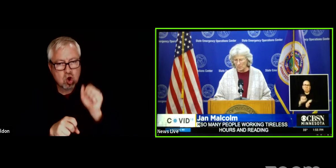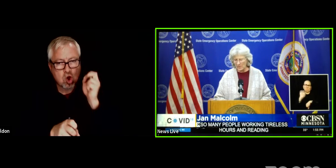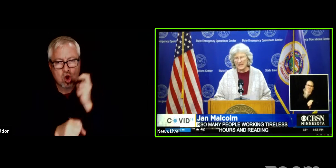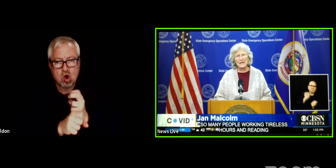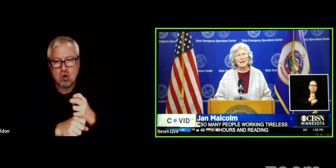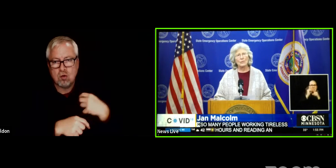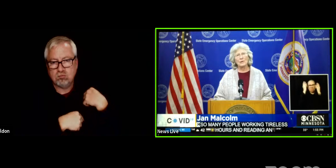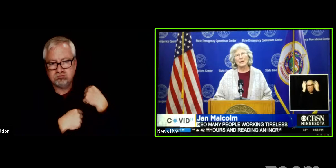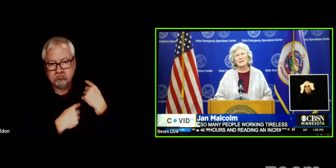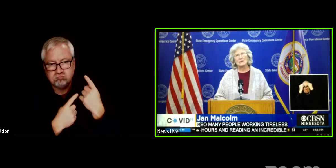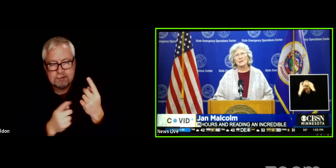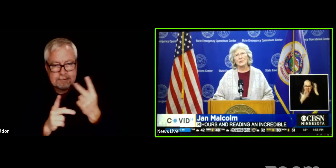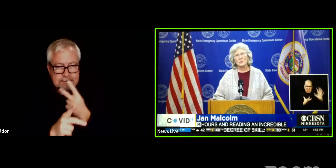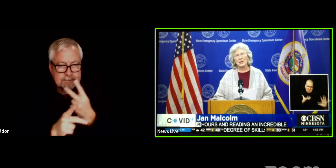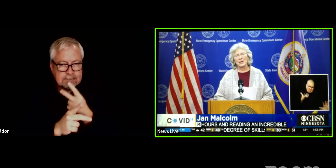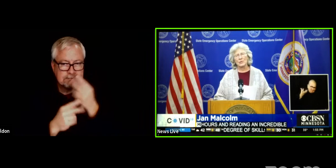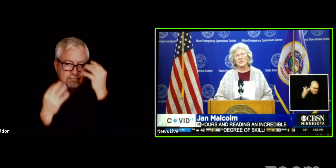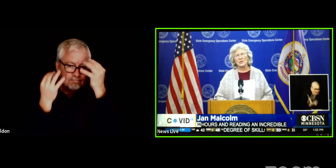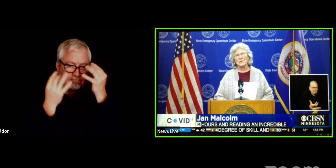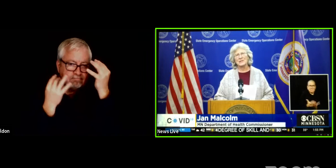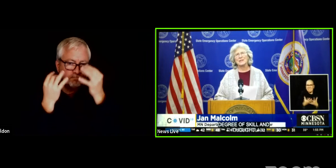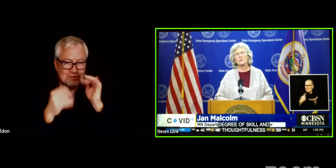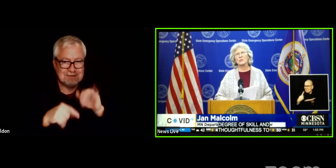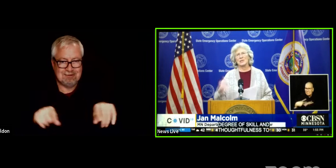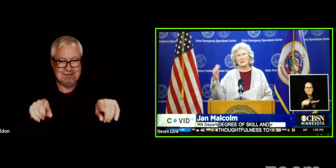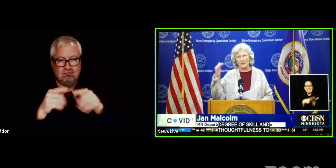SO WITH THAT I WILL ASK KRIS EHRESMANN TO GIVE YOU JUST